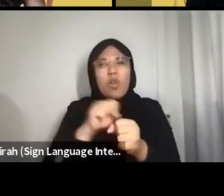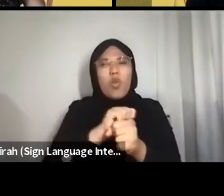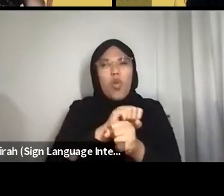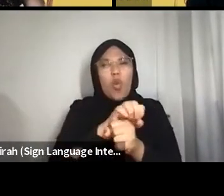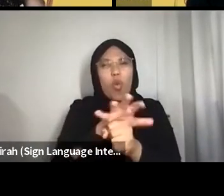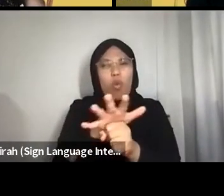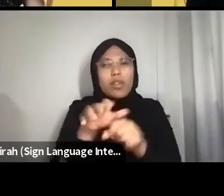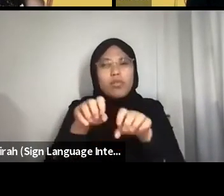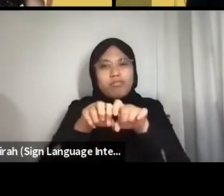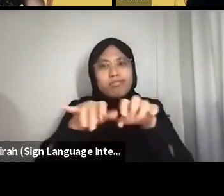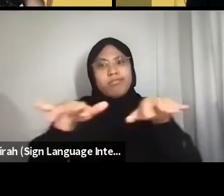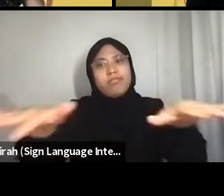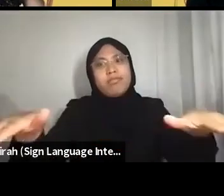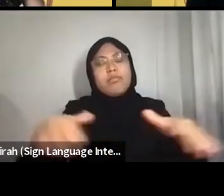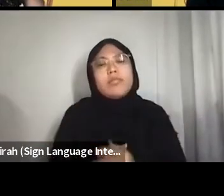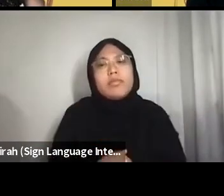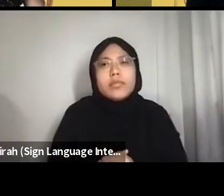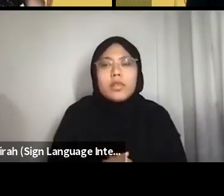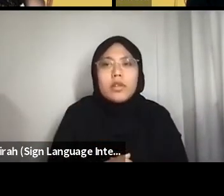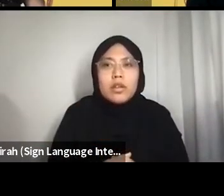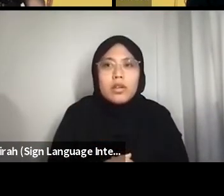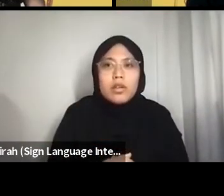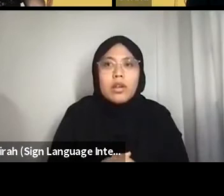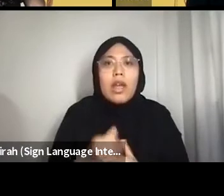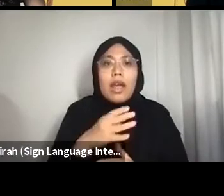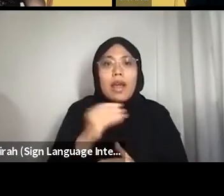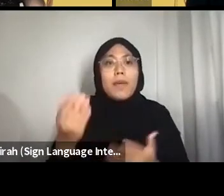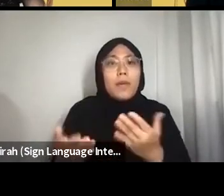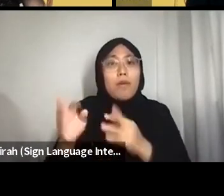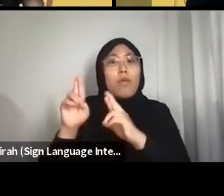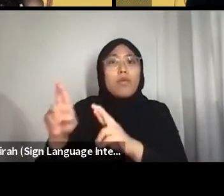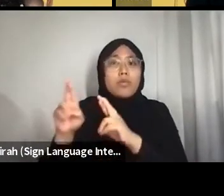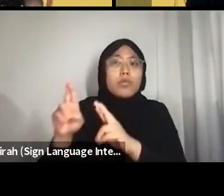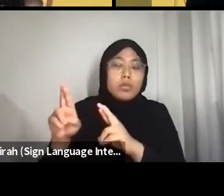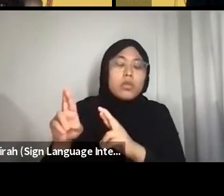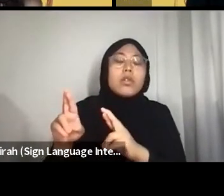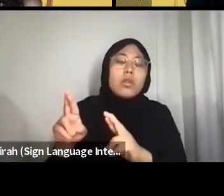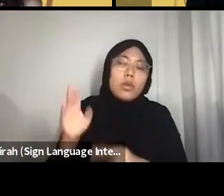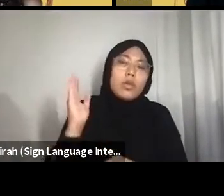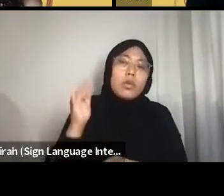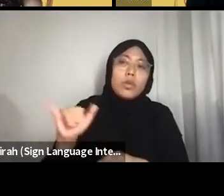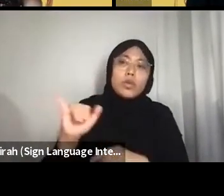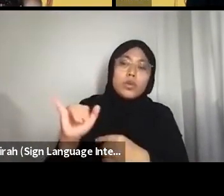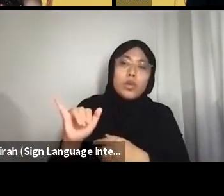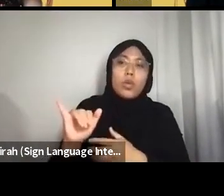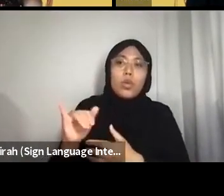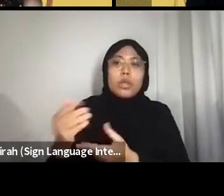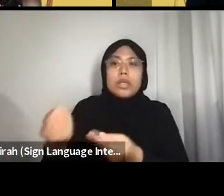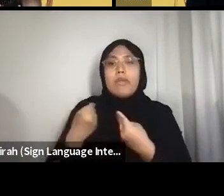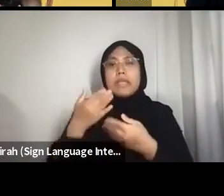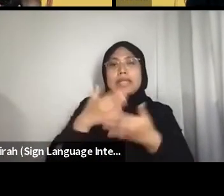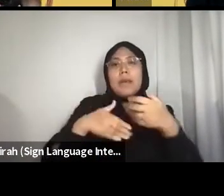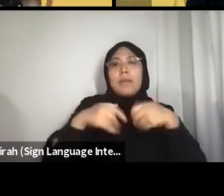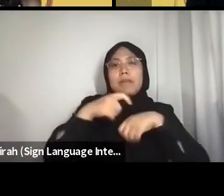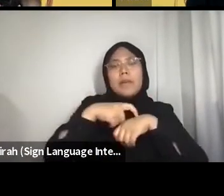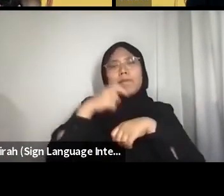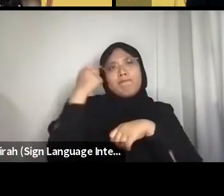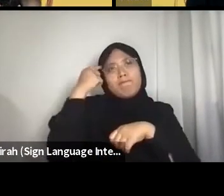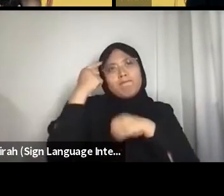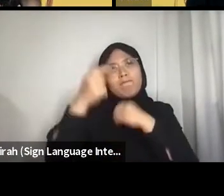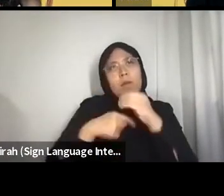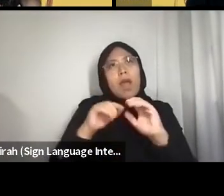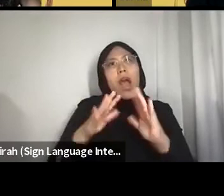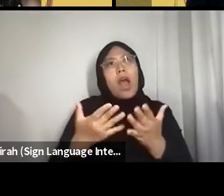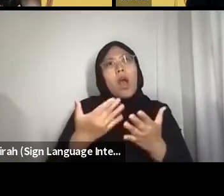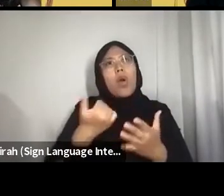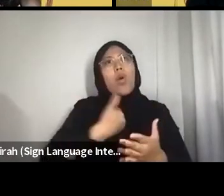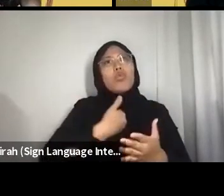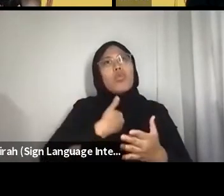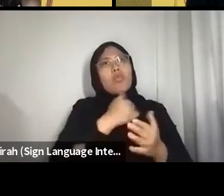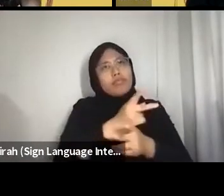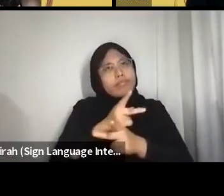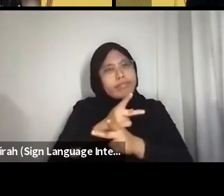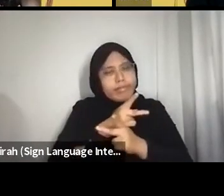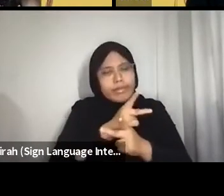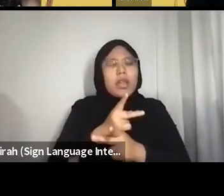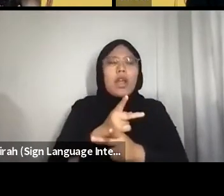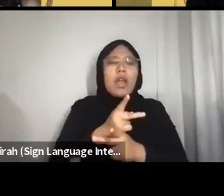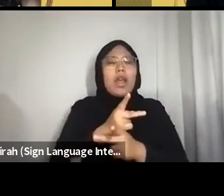Hopefully that will also give us some time to think about how we can take care of ourselves in order to care more for others,